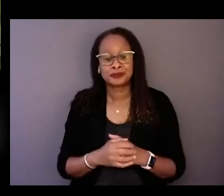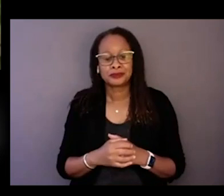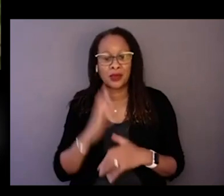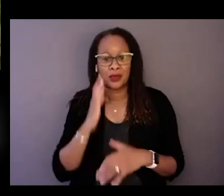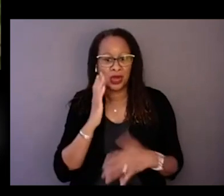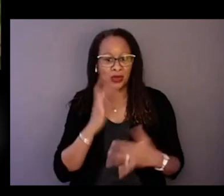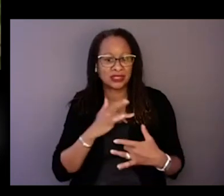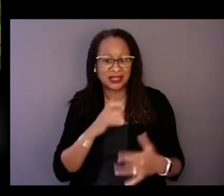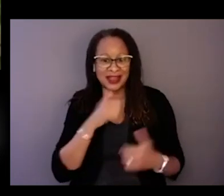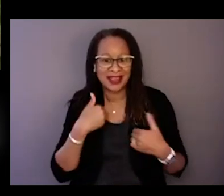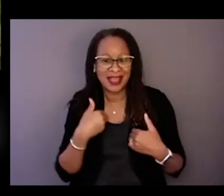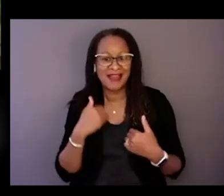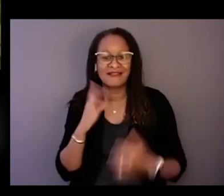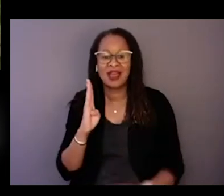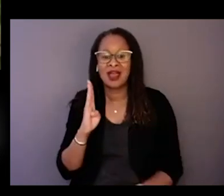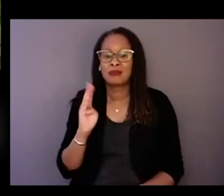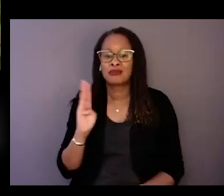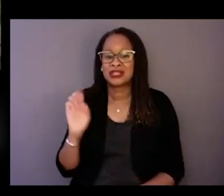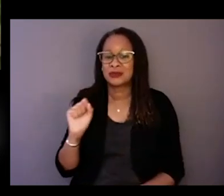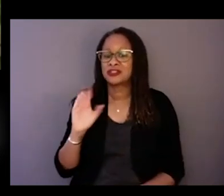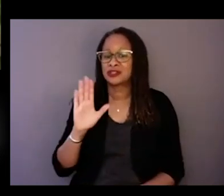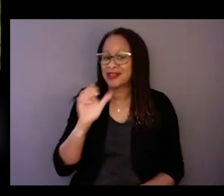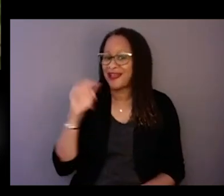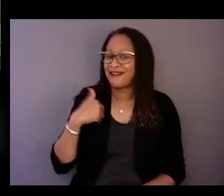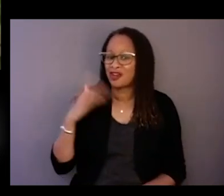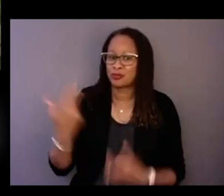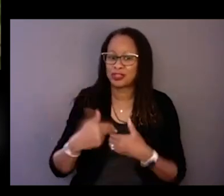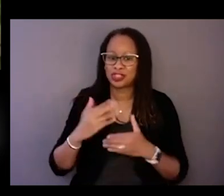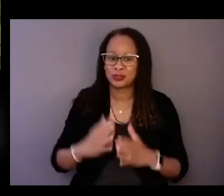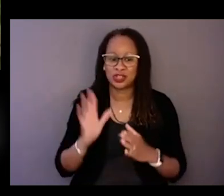Britney's participation in the project. It was a real moral dilemma.